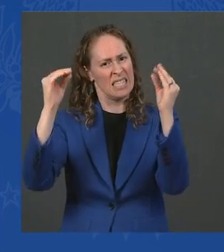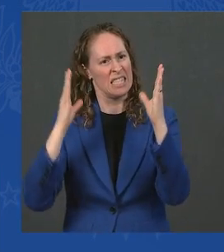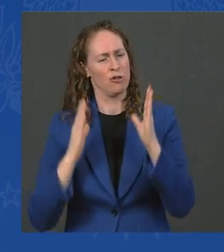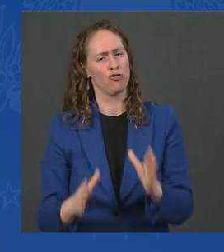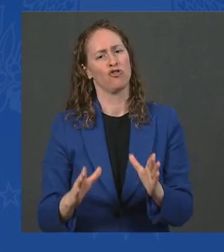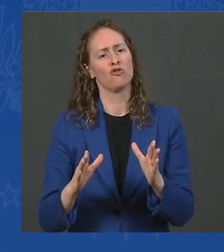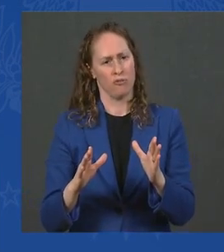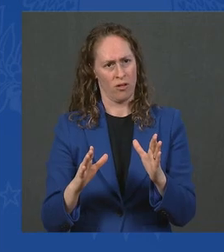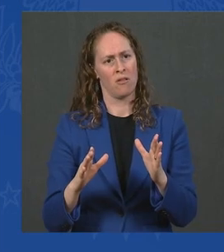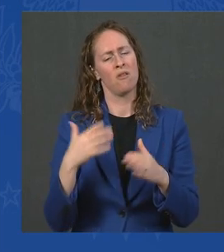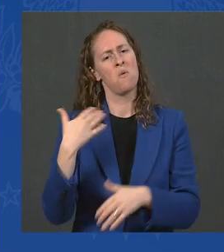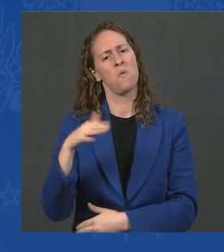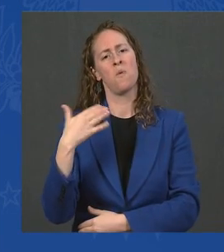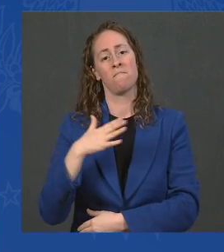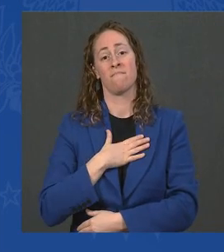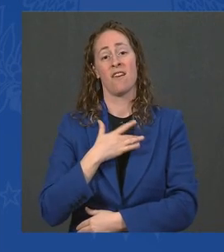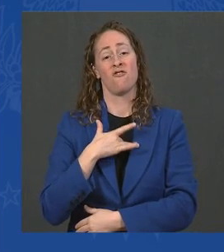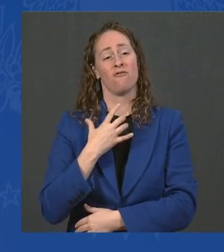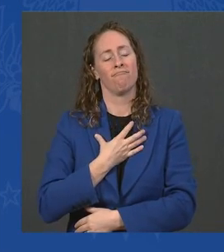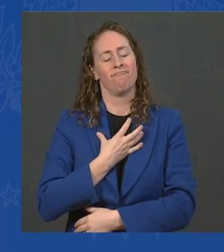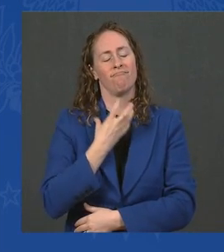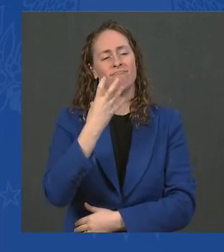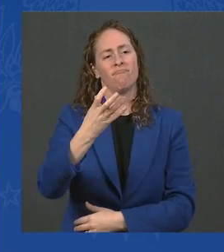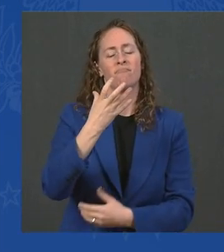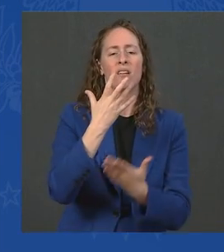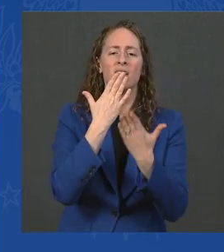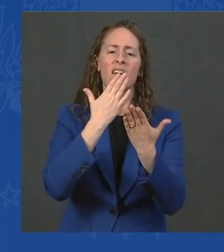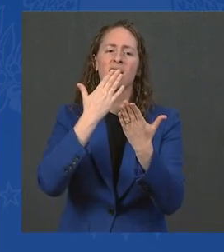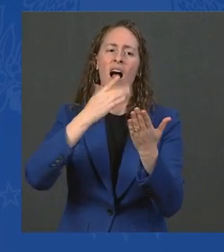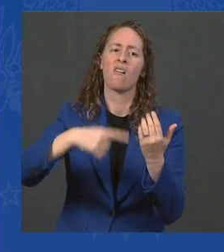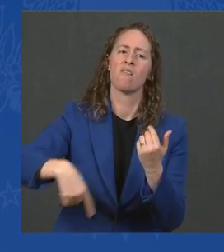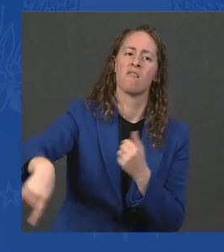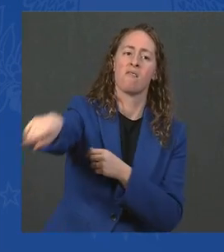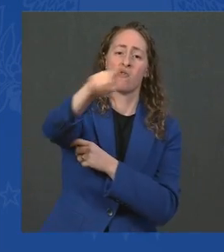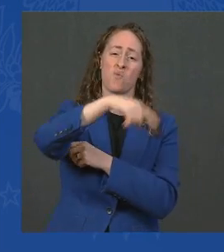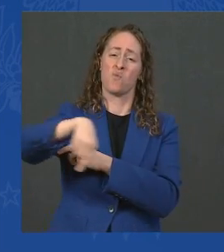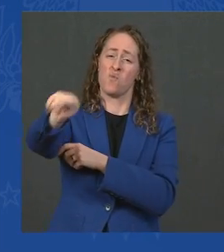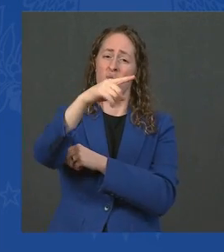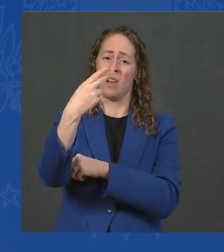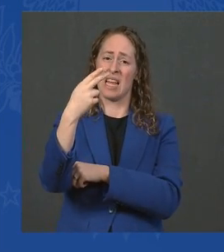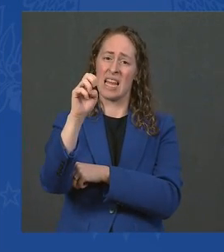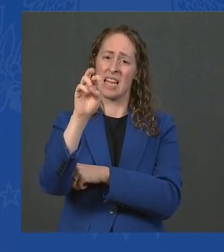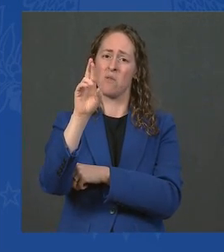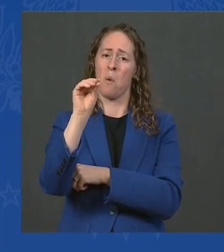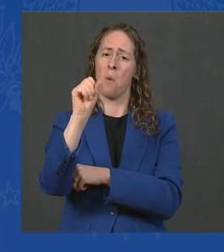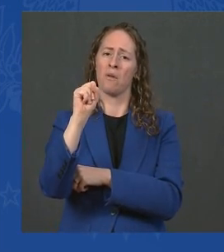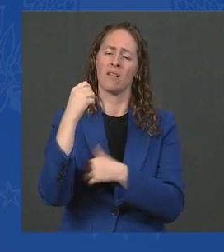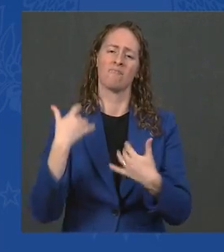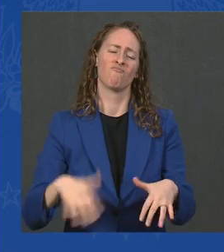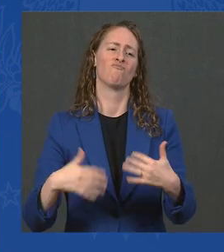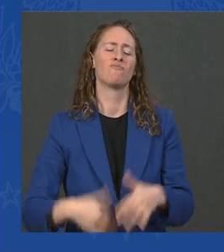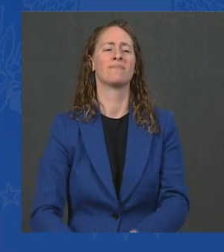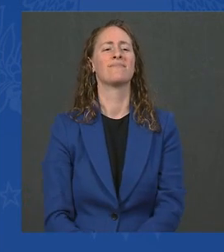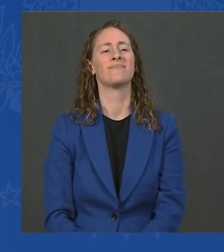thank you for being the heroes that we needed. Today, our administration is making sure that schools